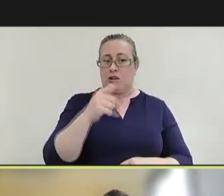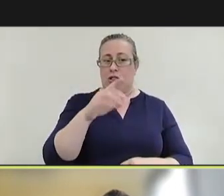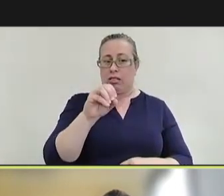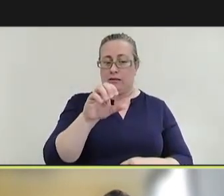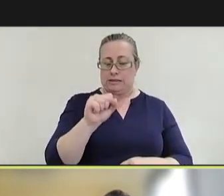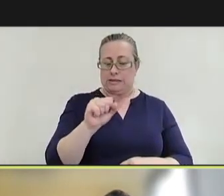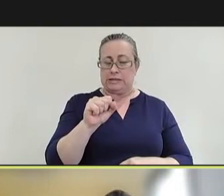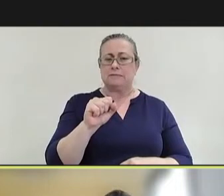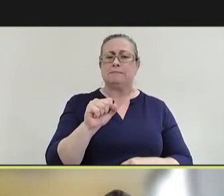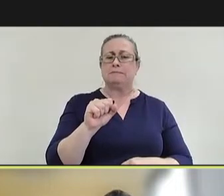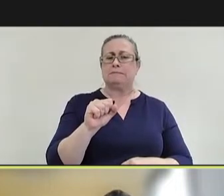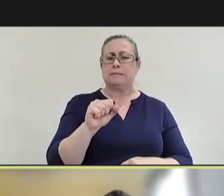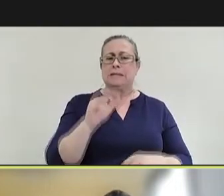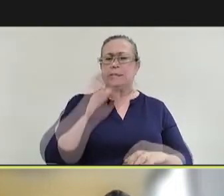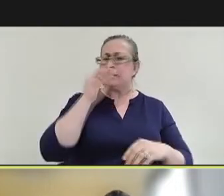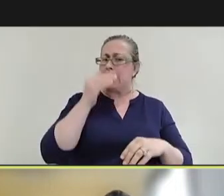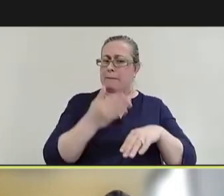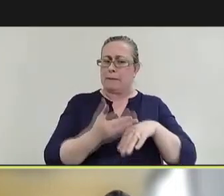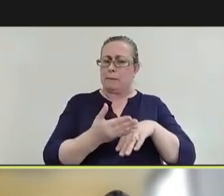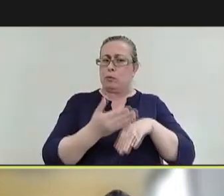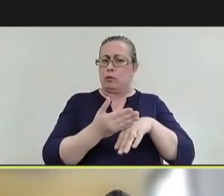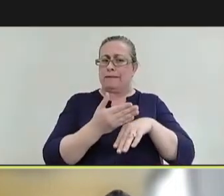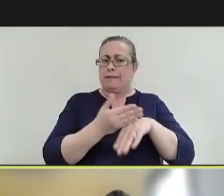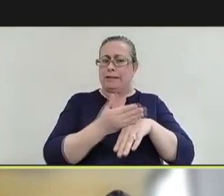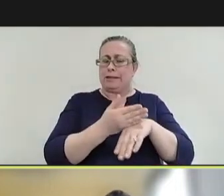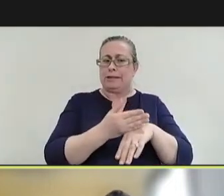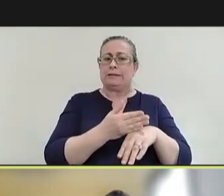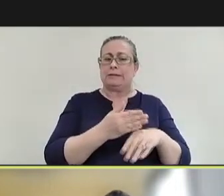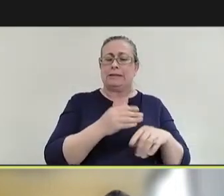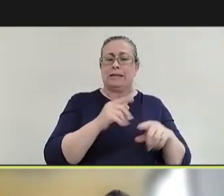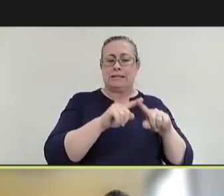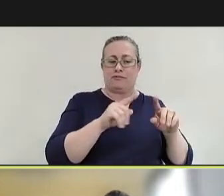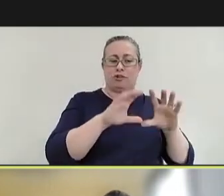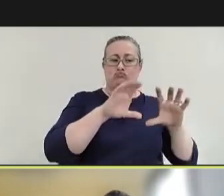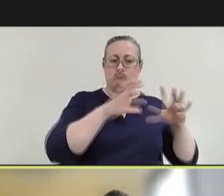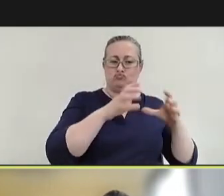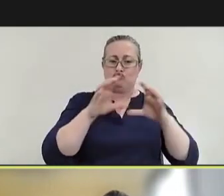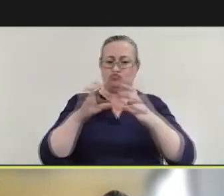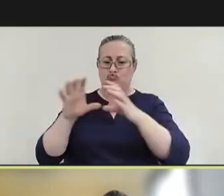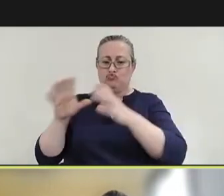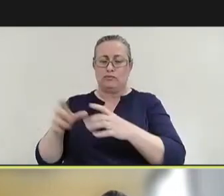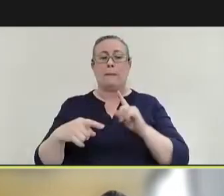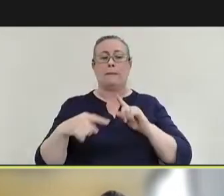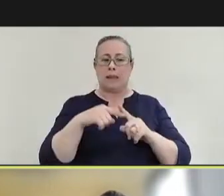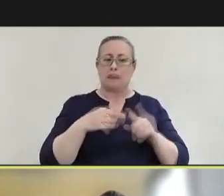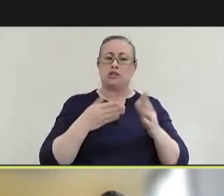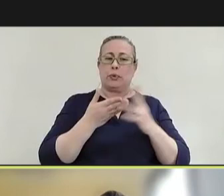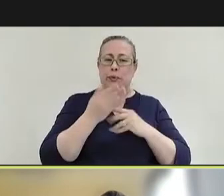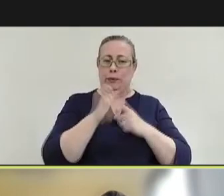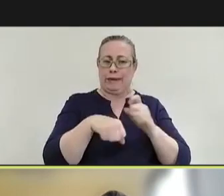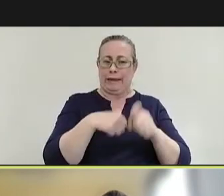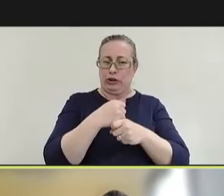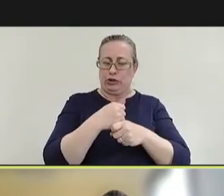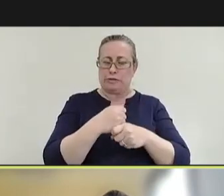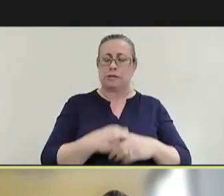seem like it's improving in the different strata as well as just over the years. And we're still,